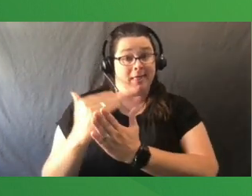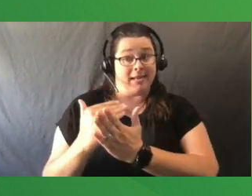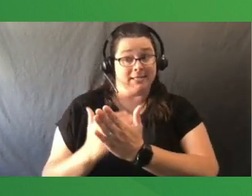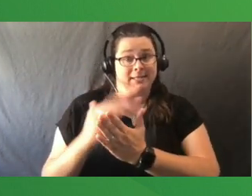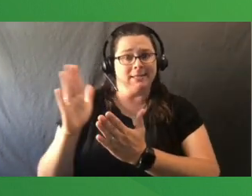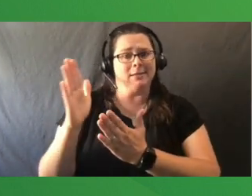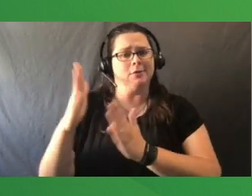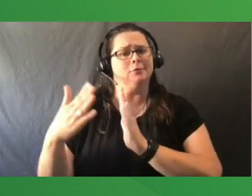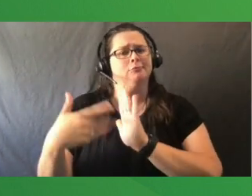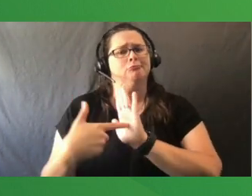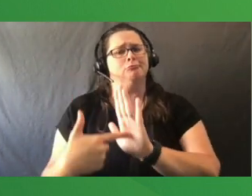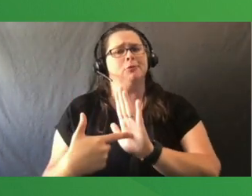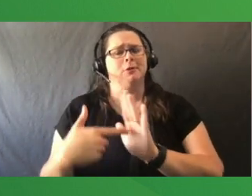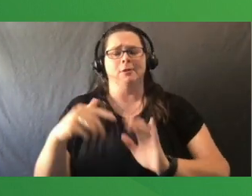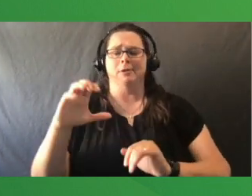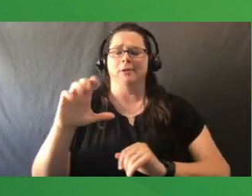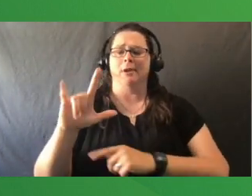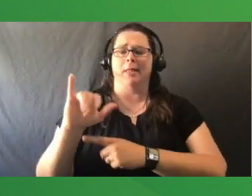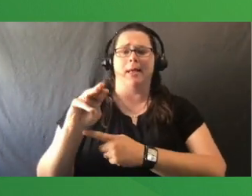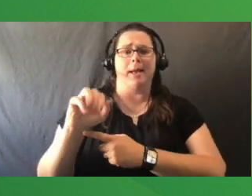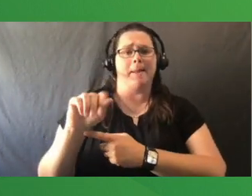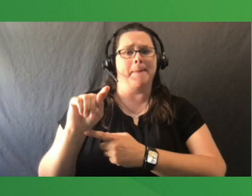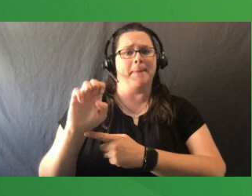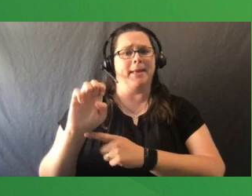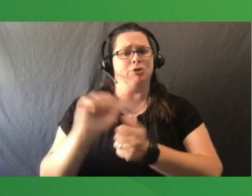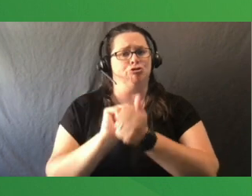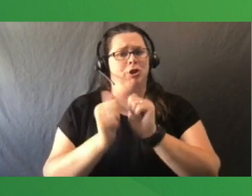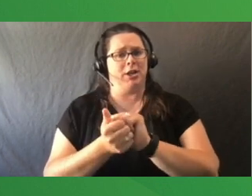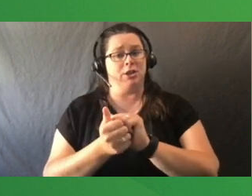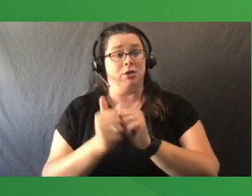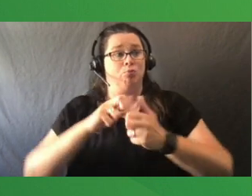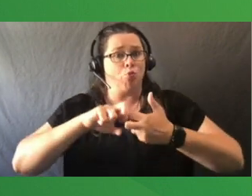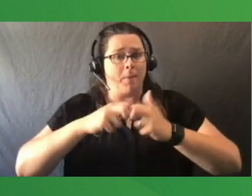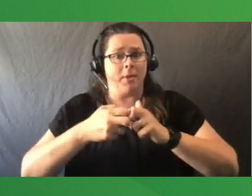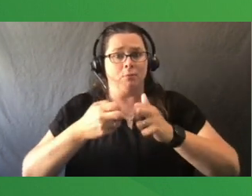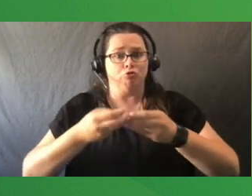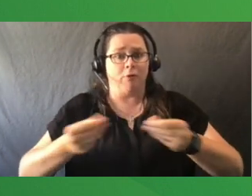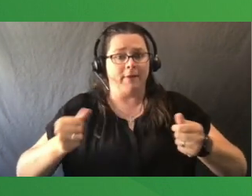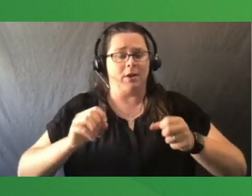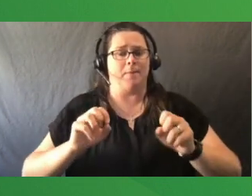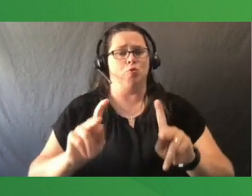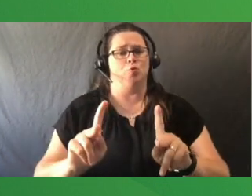climate change as this problem solving opportunity and how they give the students all the tools